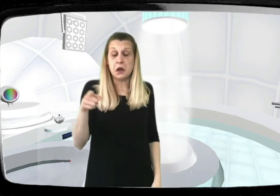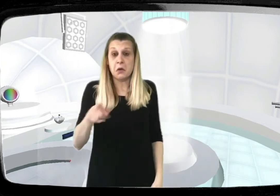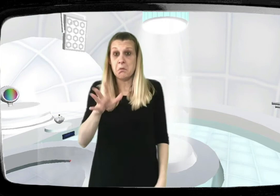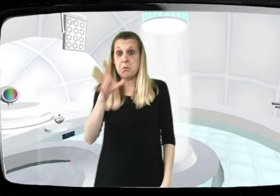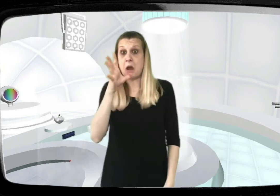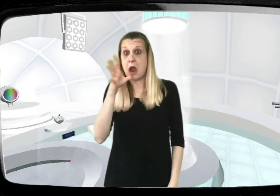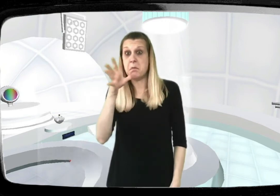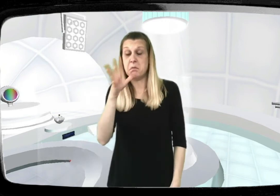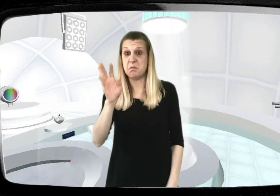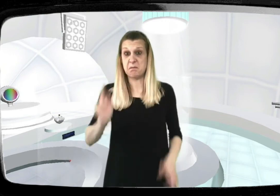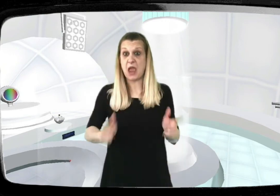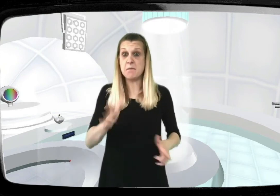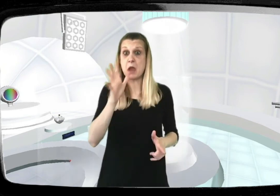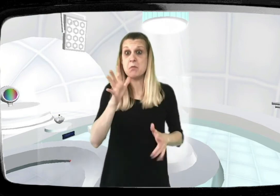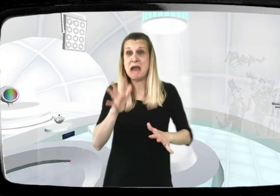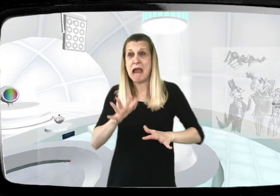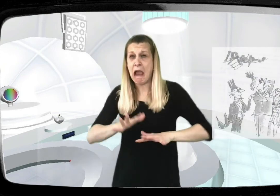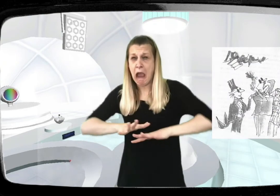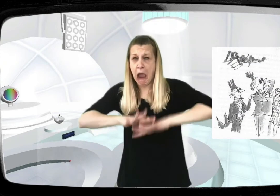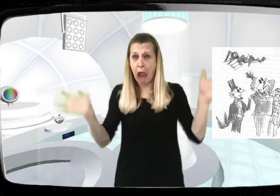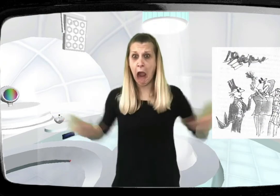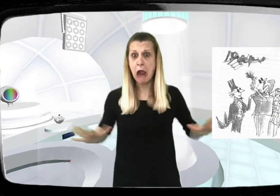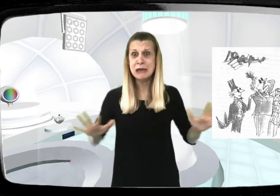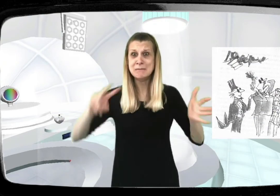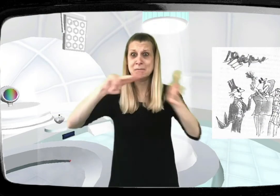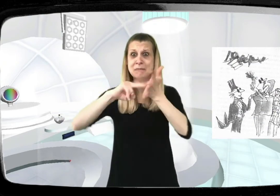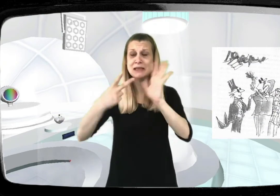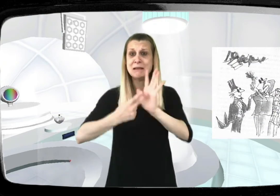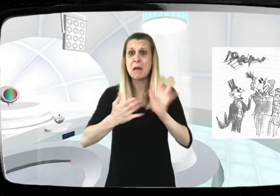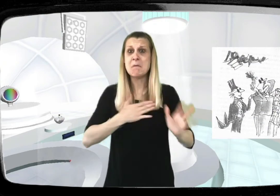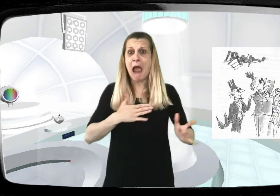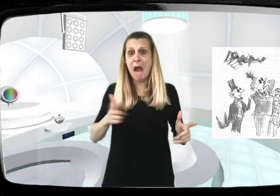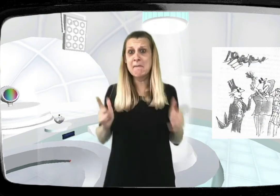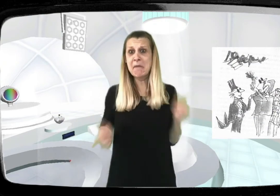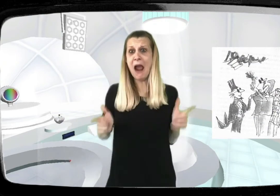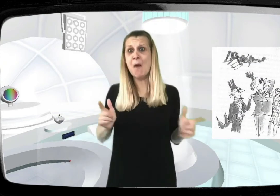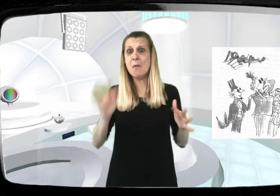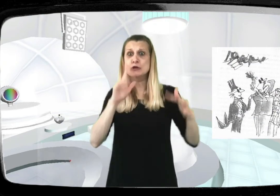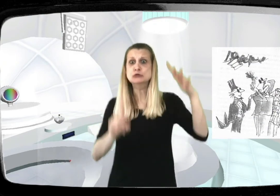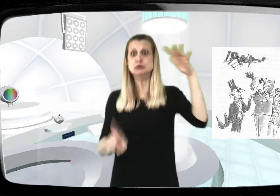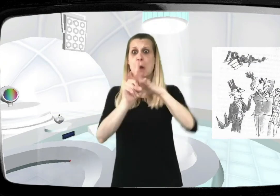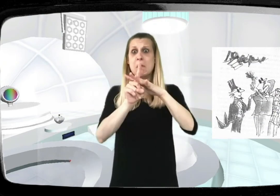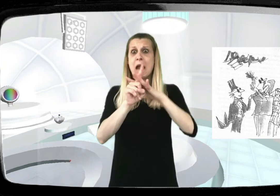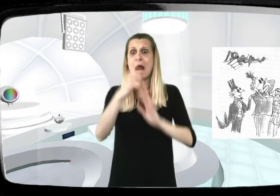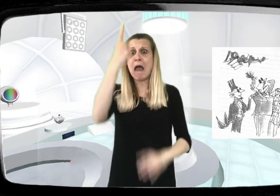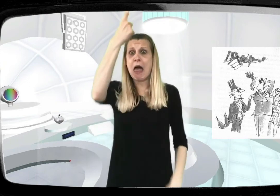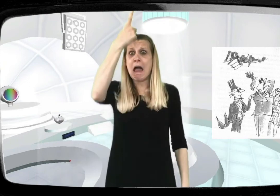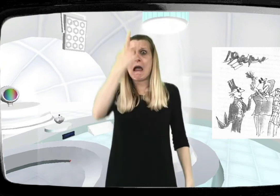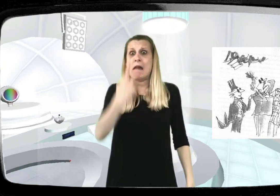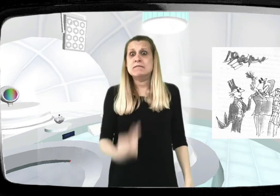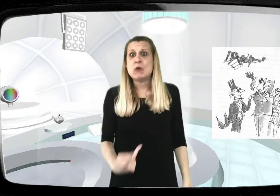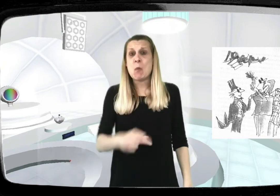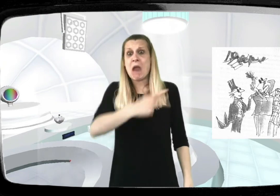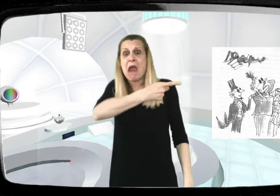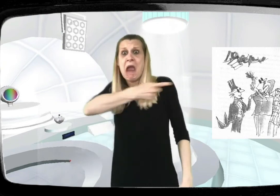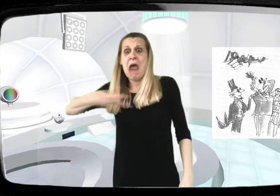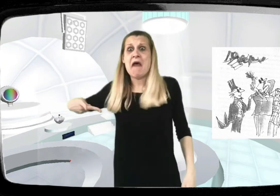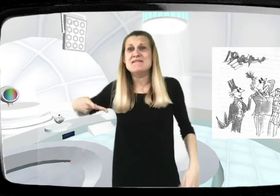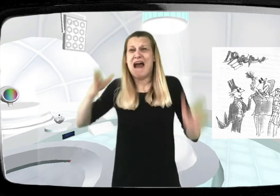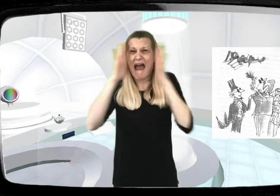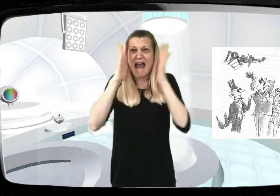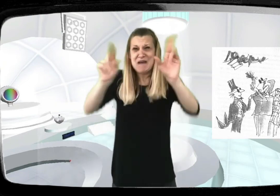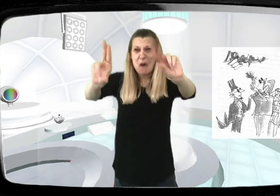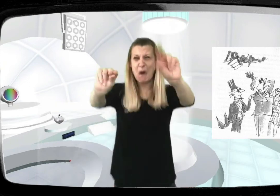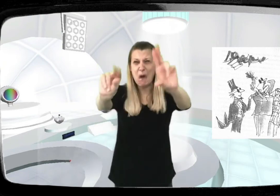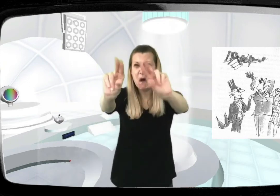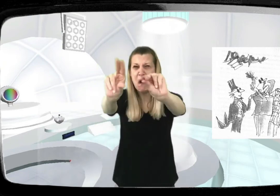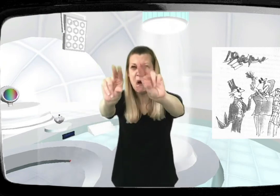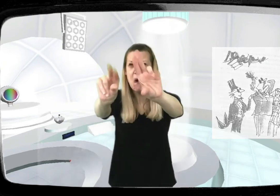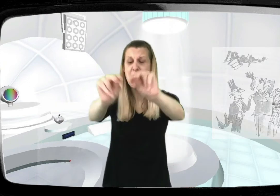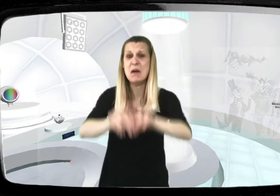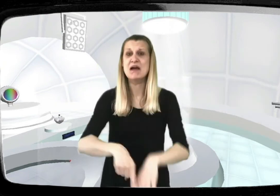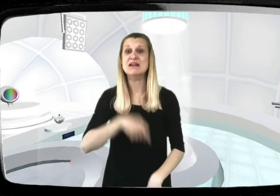Mrs. Teavee let out a scream of horror. "You mean only a half of Mike is coming back to us?" she cried.